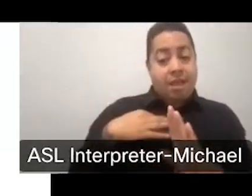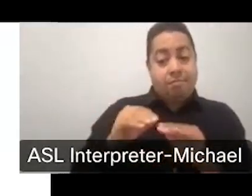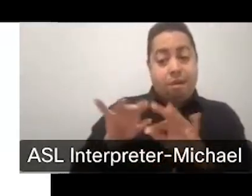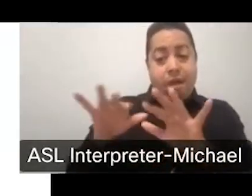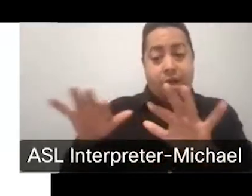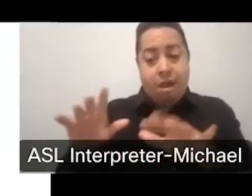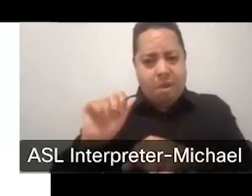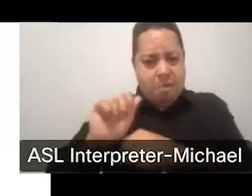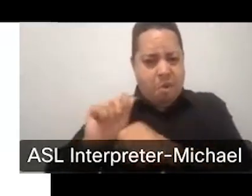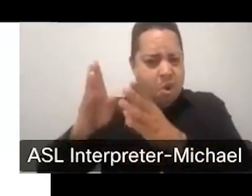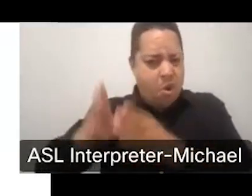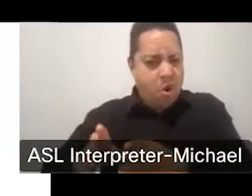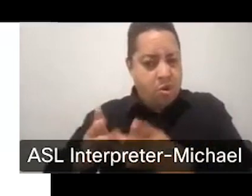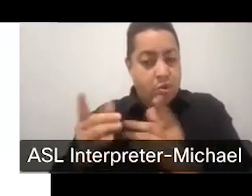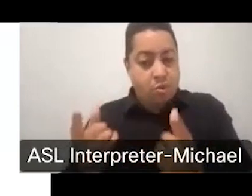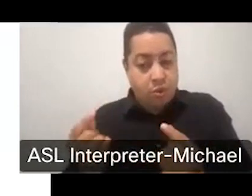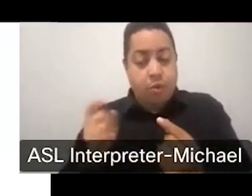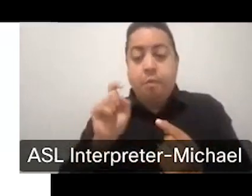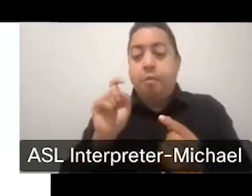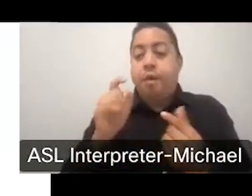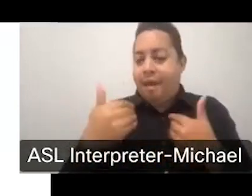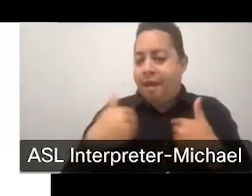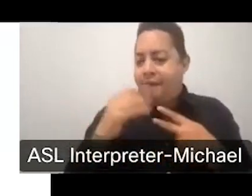to participate in an informational interview.